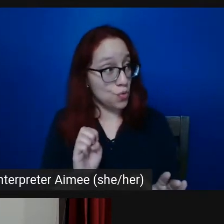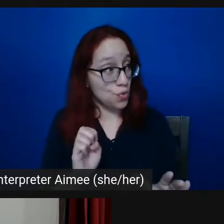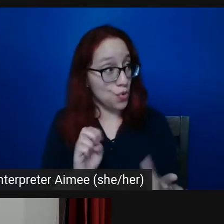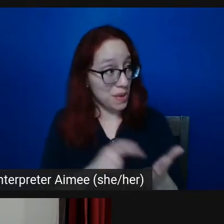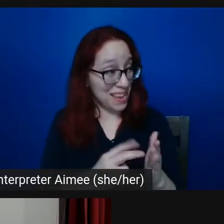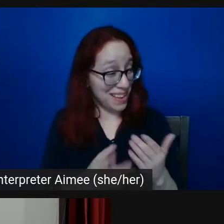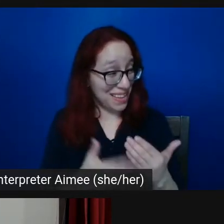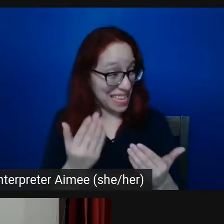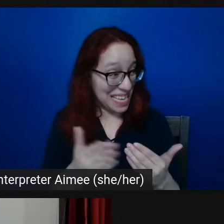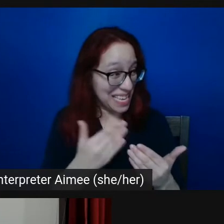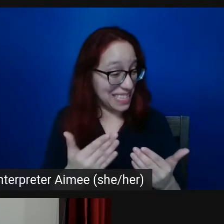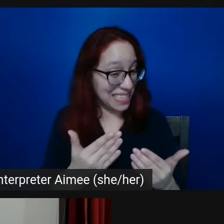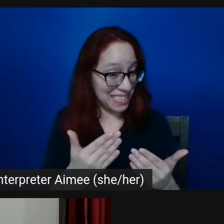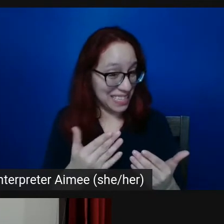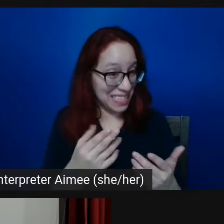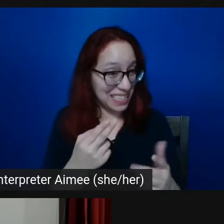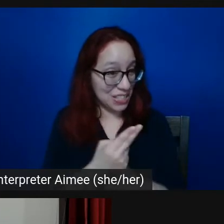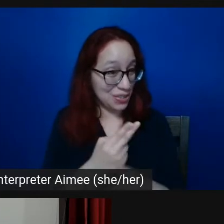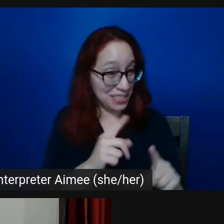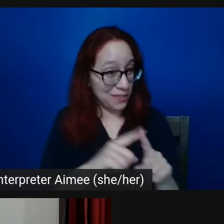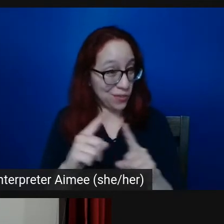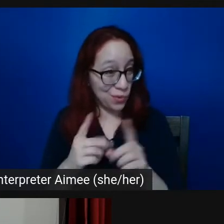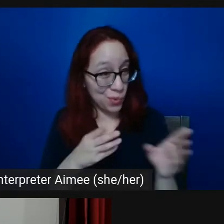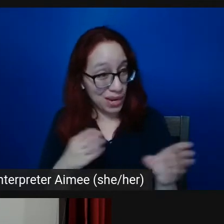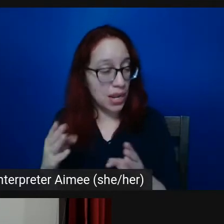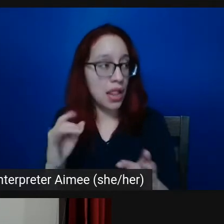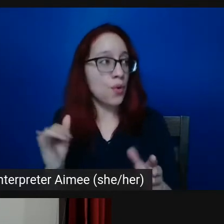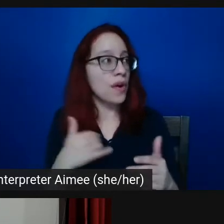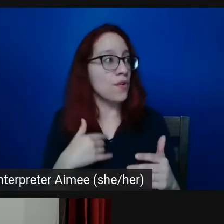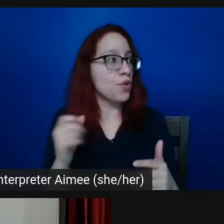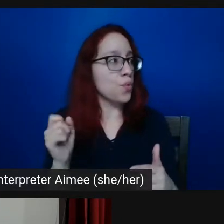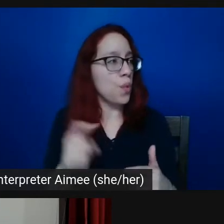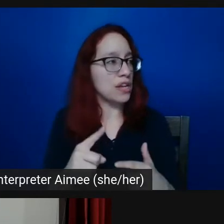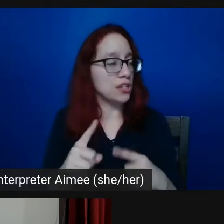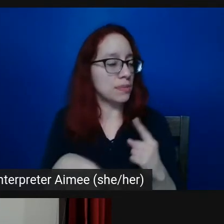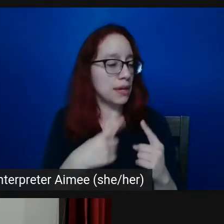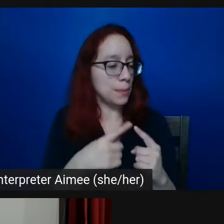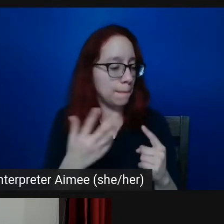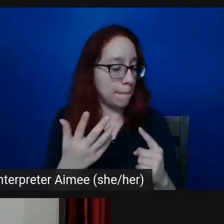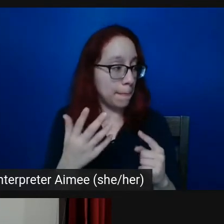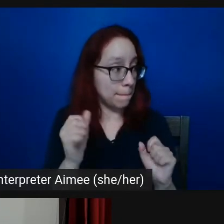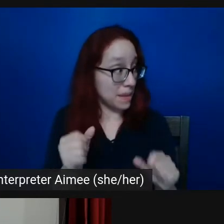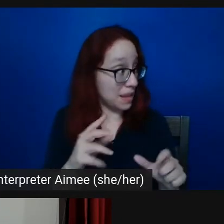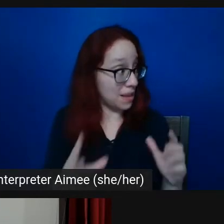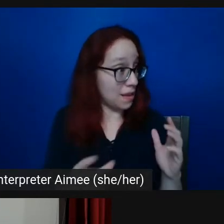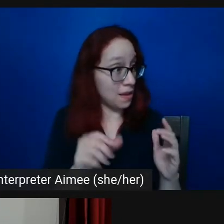in those different ways. We have a question about can I put ARIA values in WordPress?